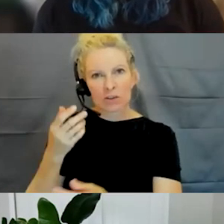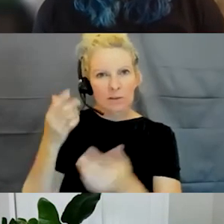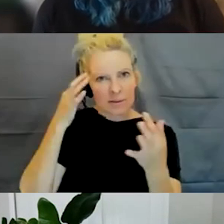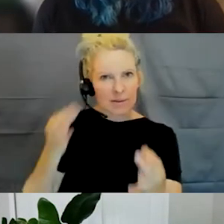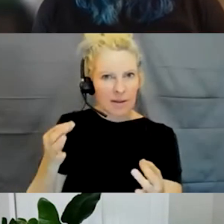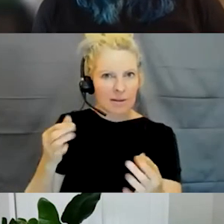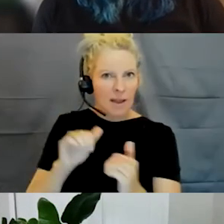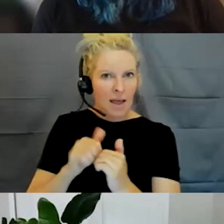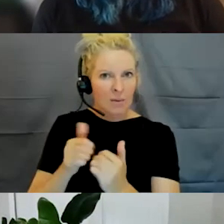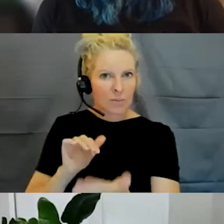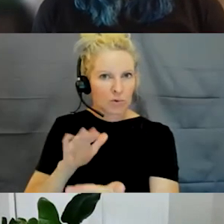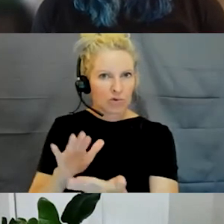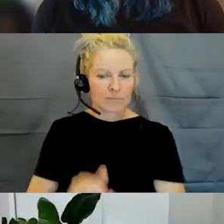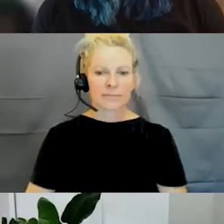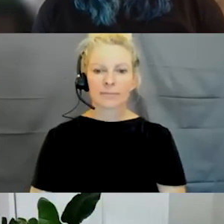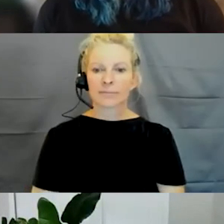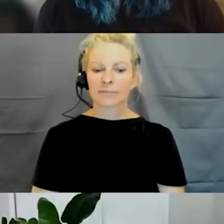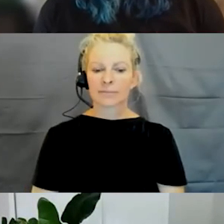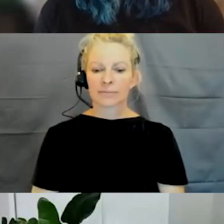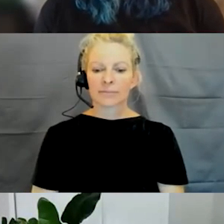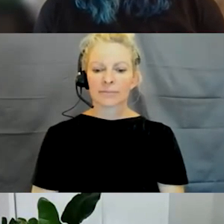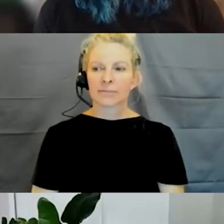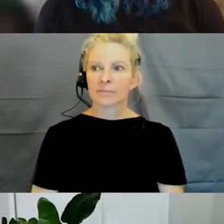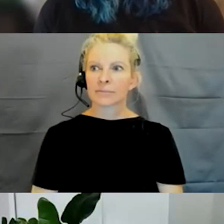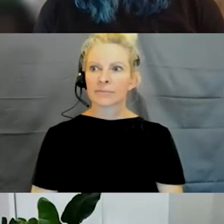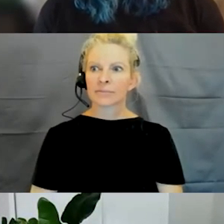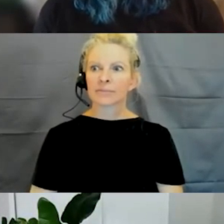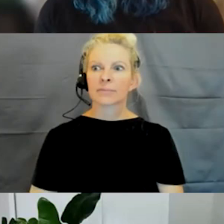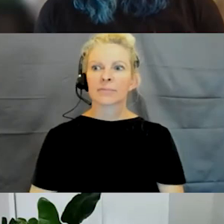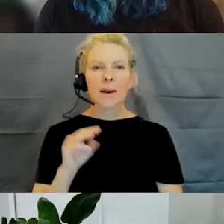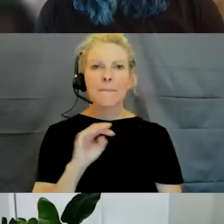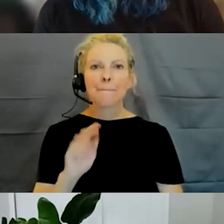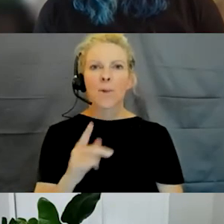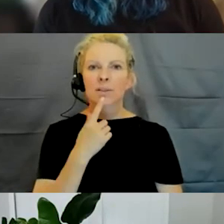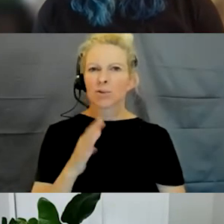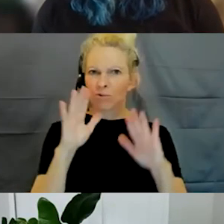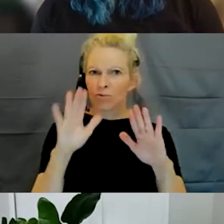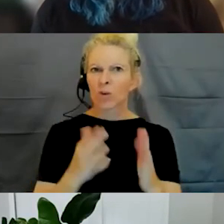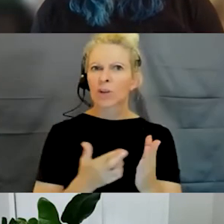Mark: Definitely some great resources online for that, as well. Great question. We are going to